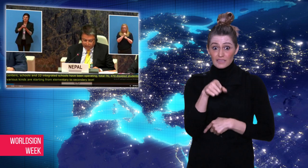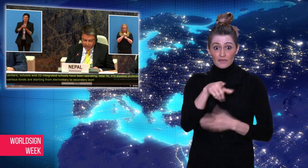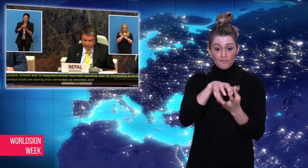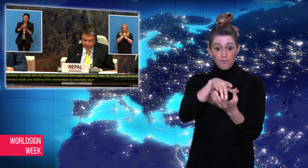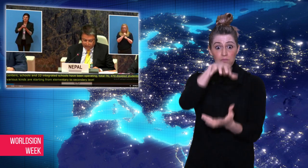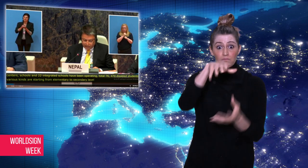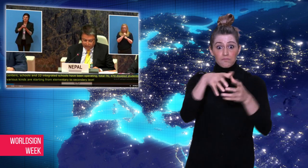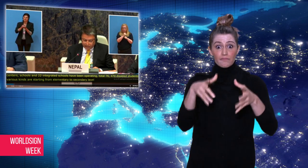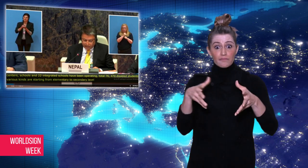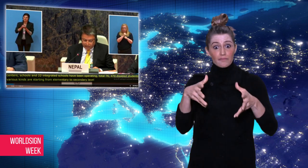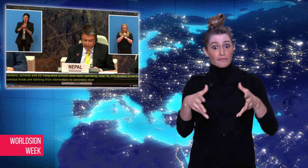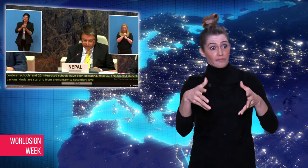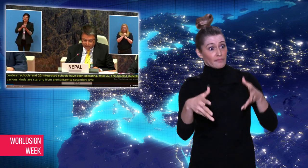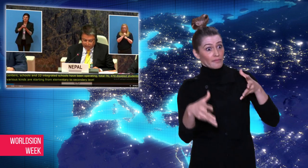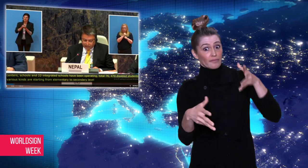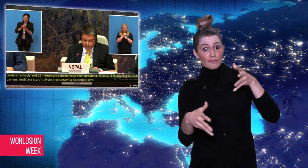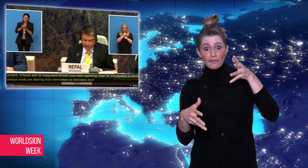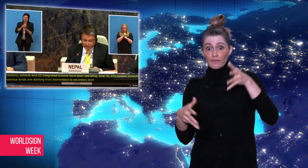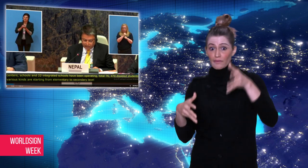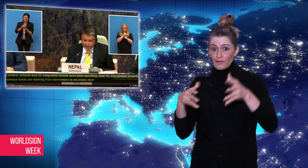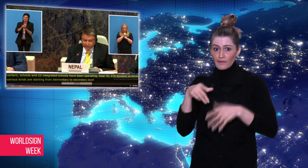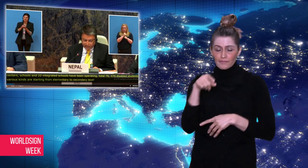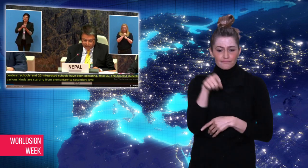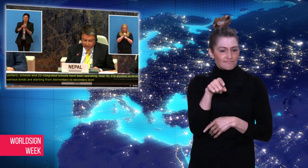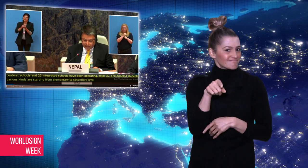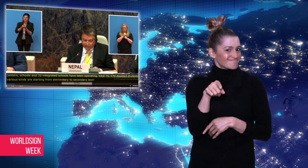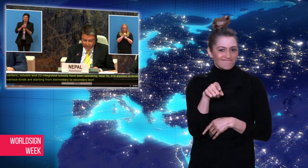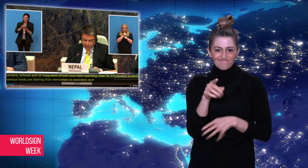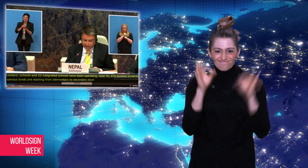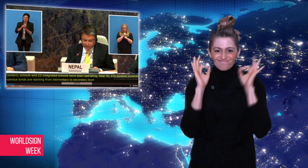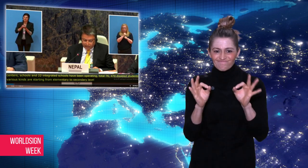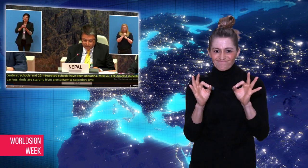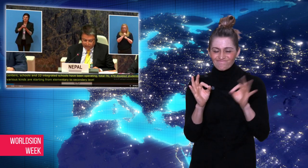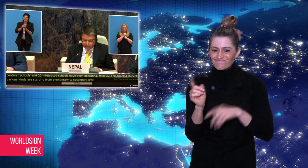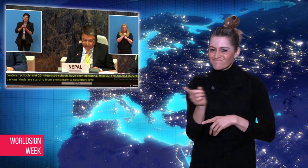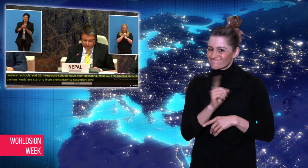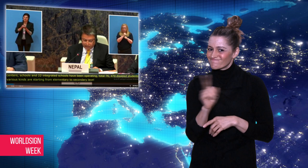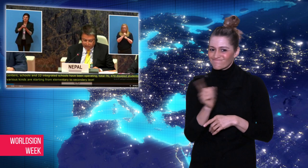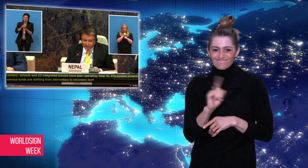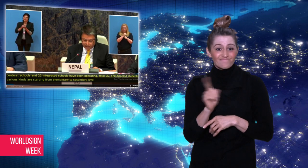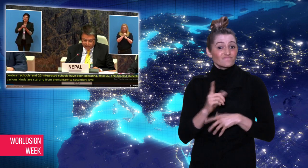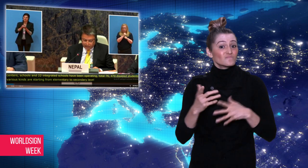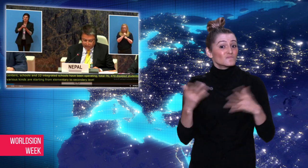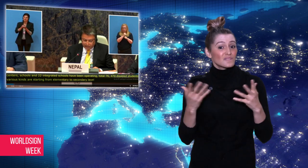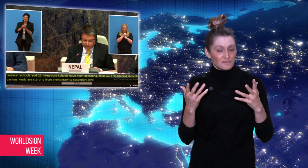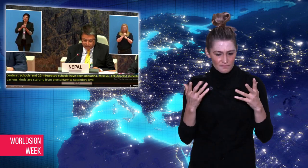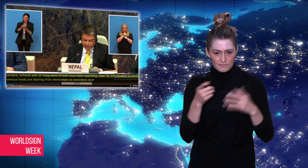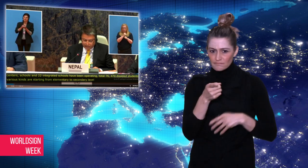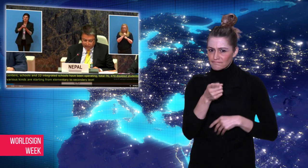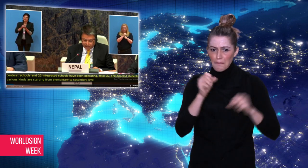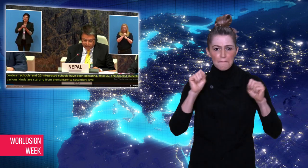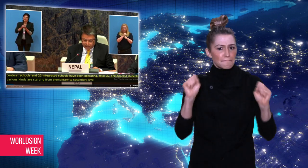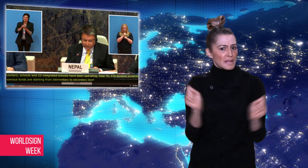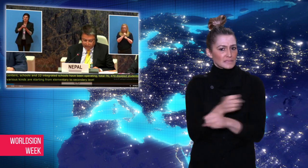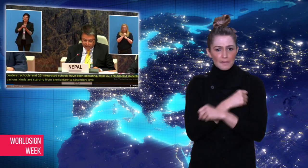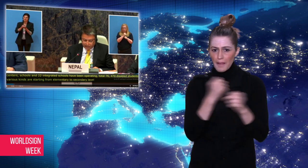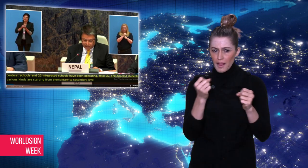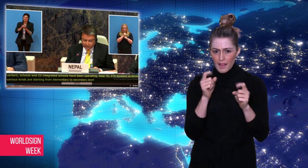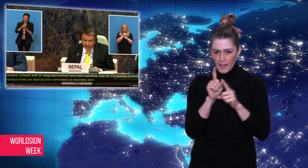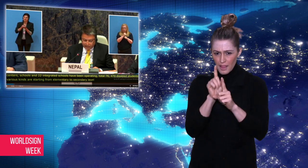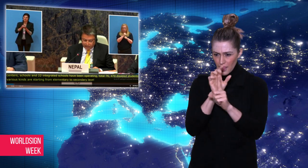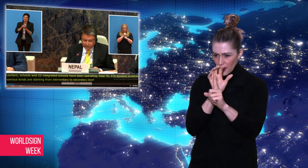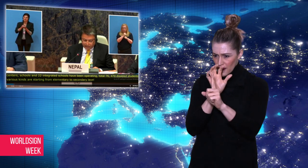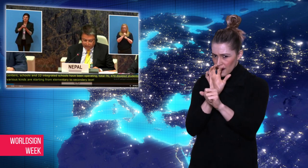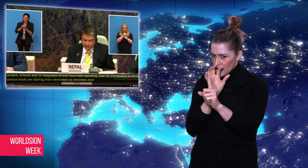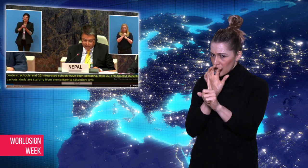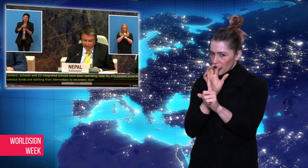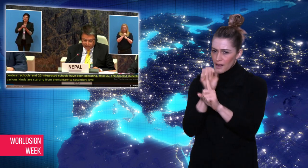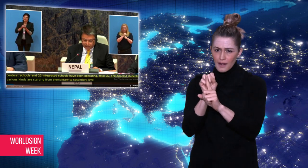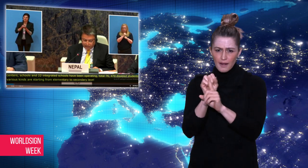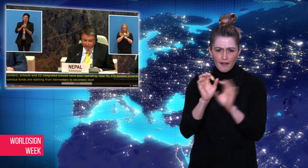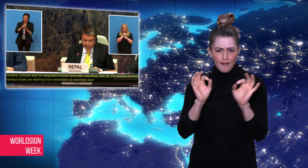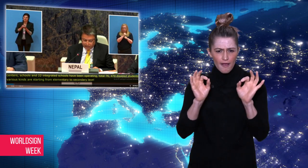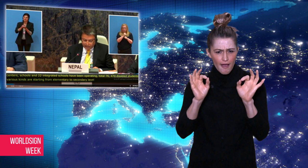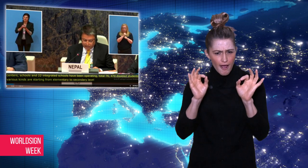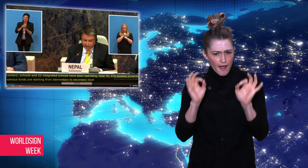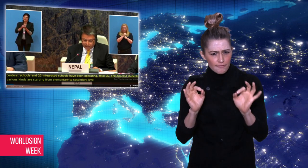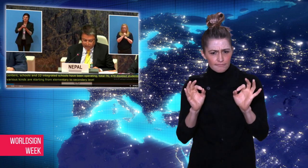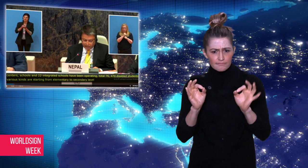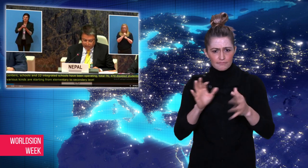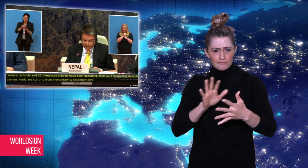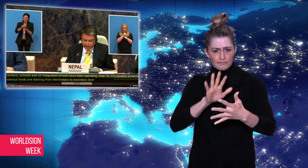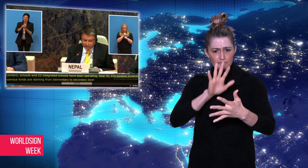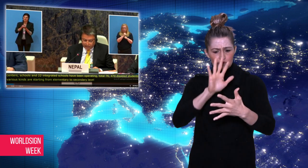They contend that signing avatars still cannot detect